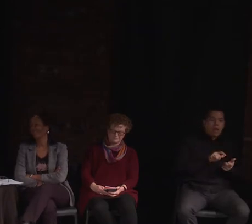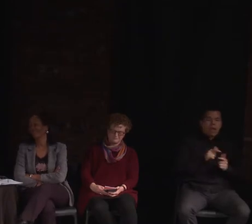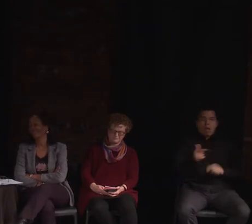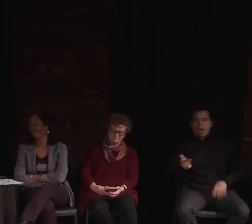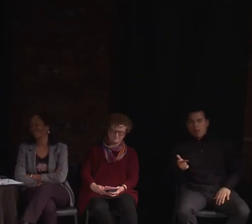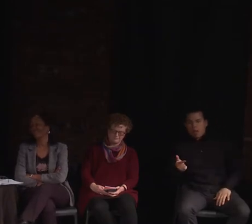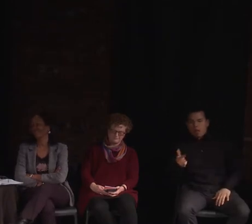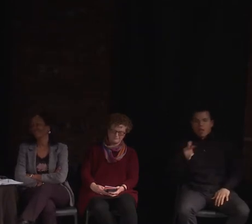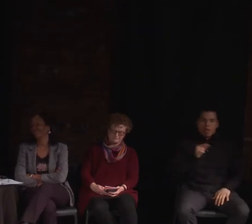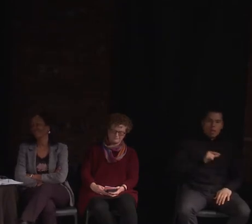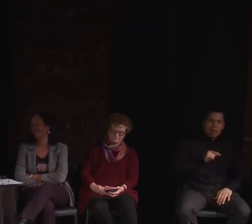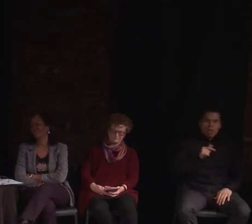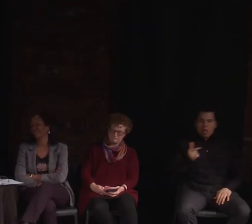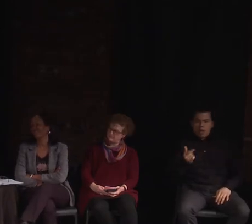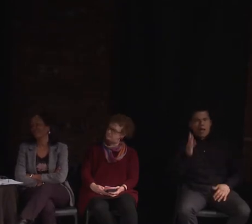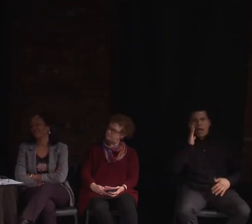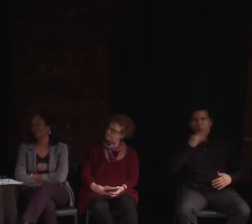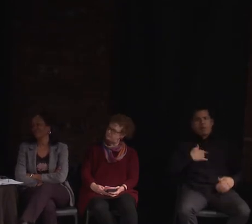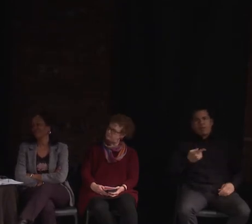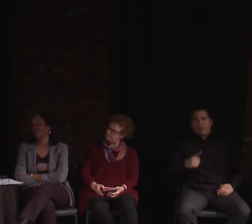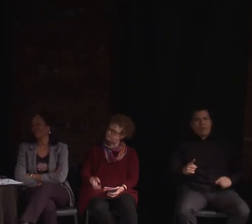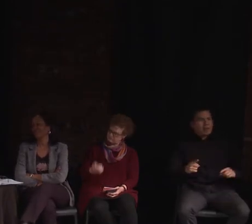to all the people at any given moment.